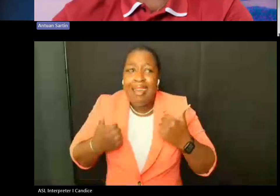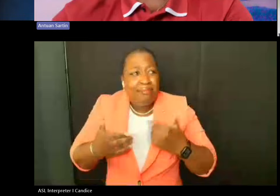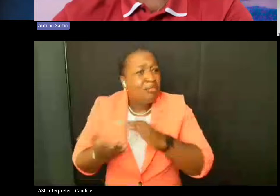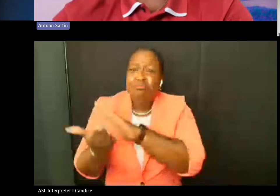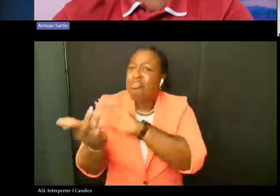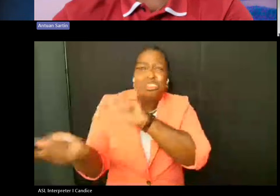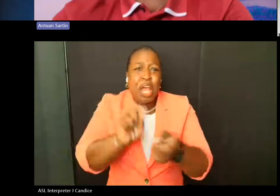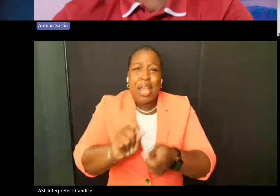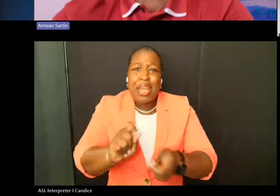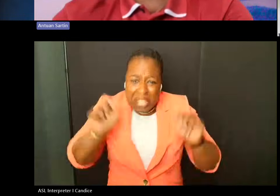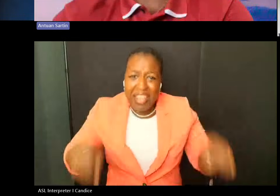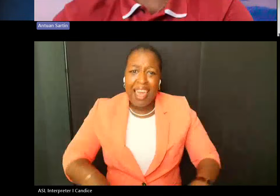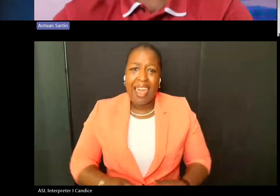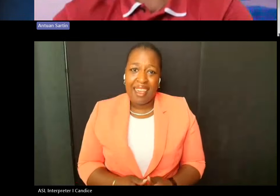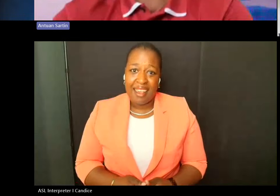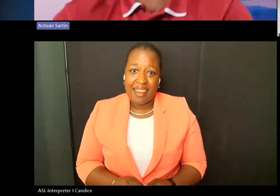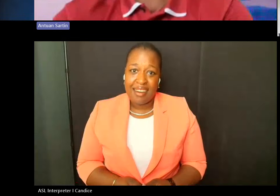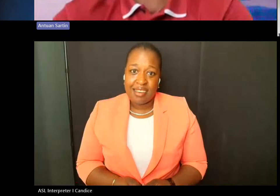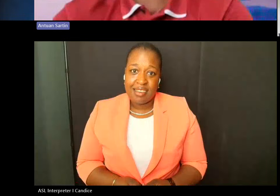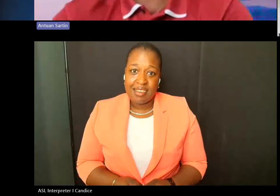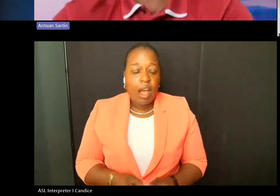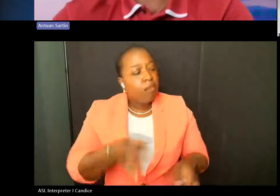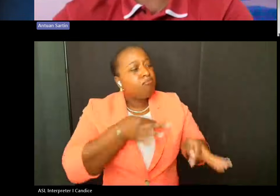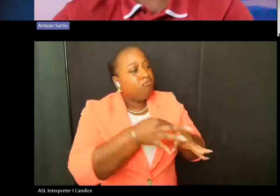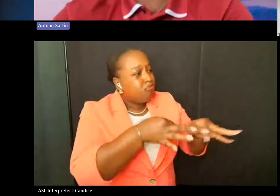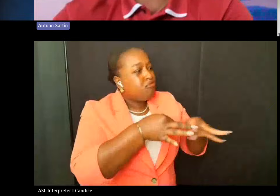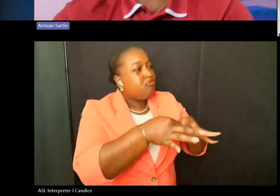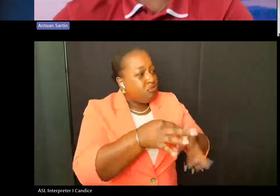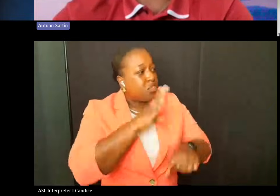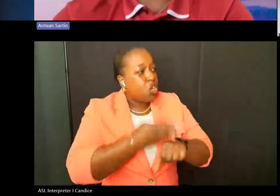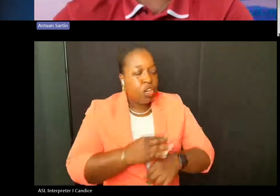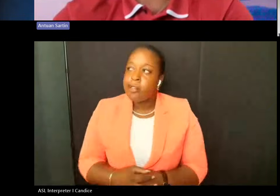why there's a little relief now is because, you know, I've talked with her, we talked with